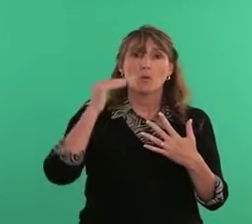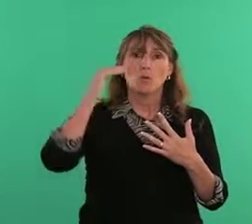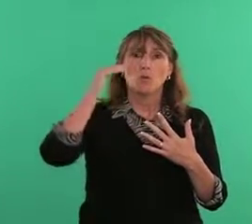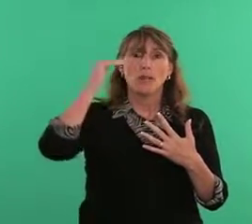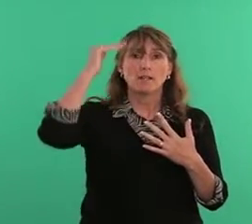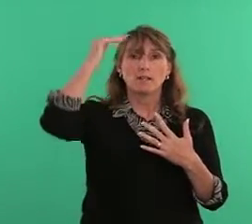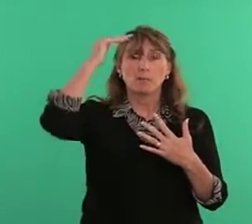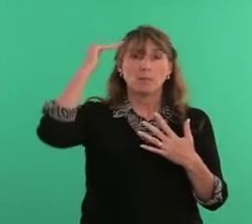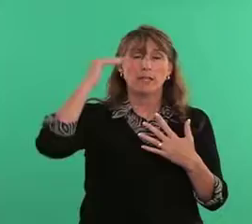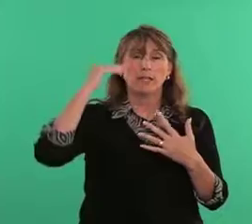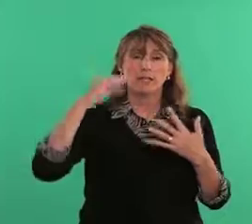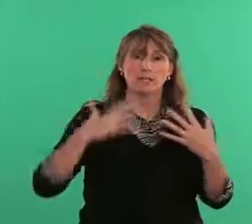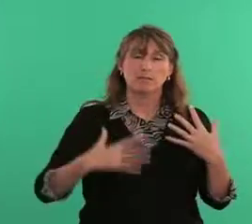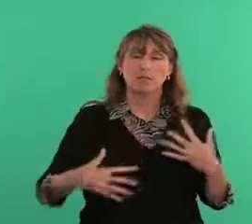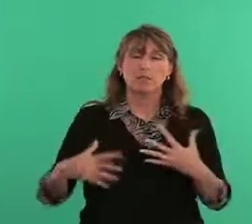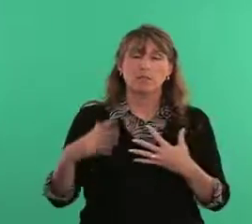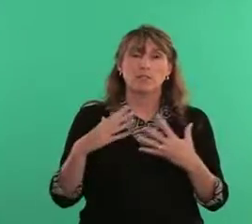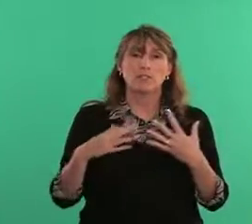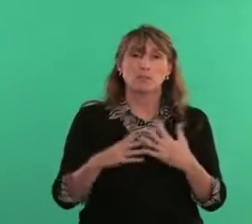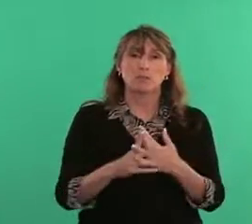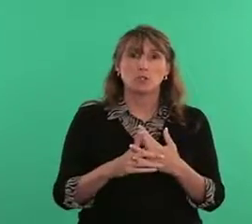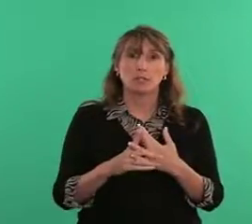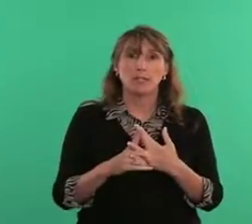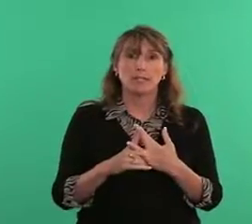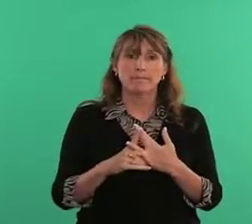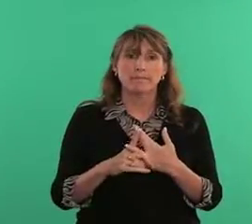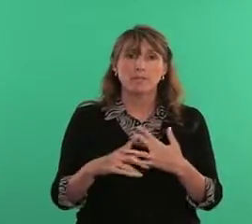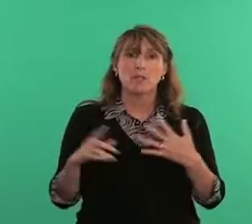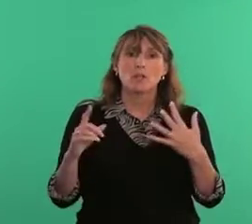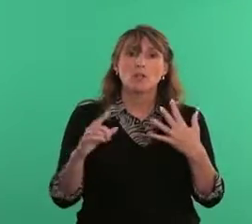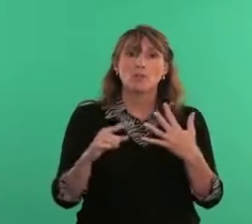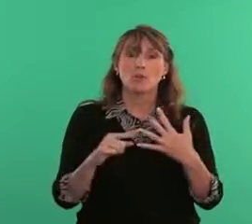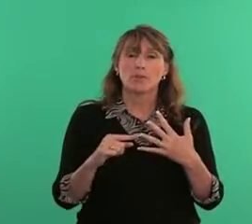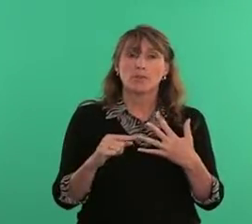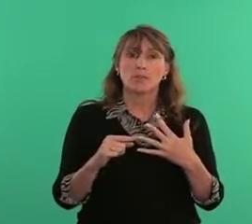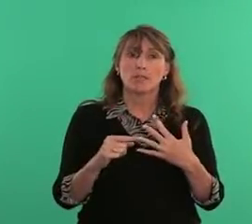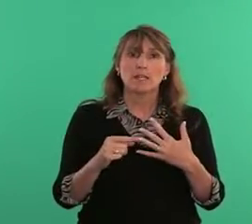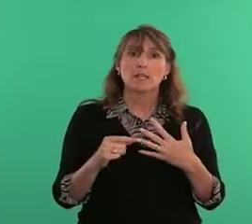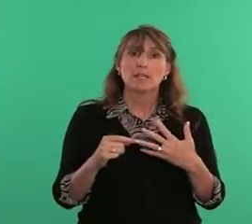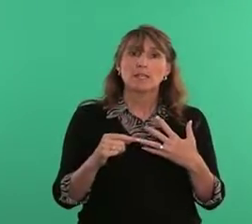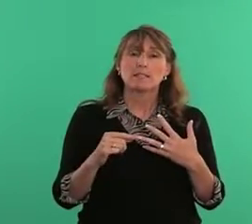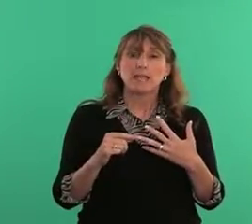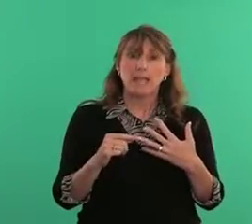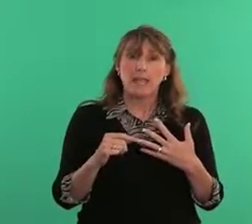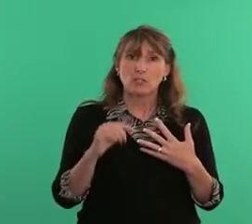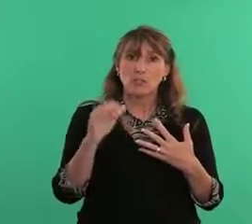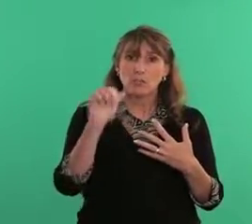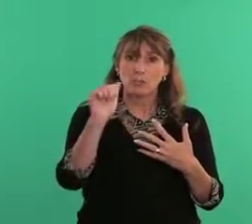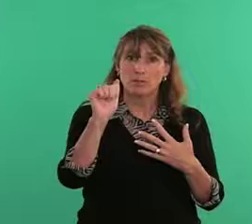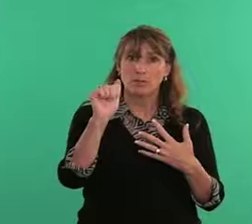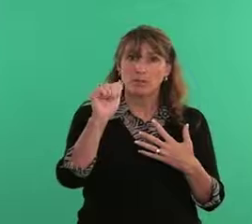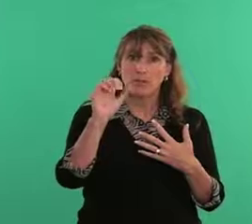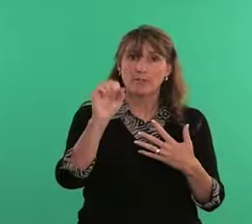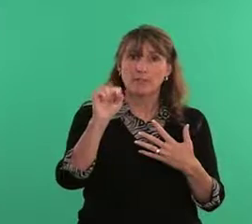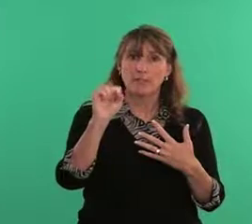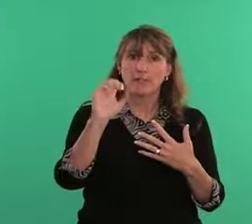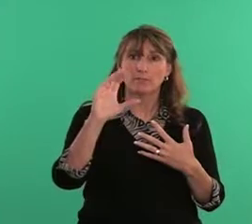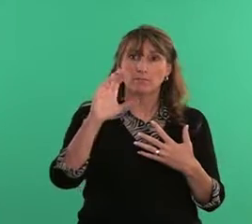Where it is placed in relationship to your body. The fourth thing is the handshape of the sign